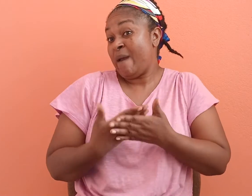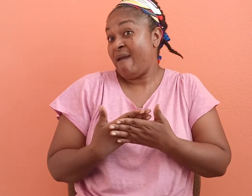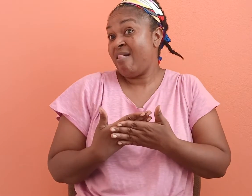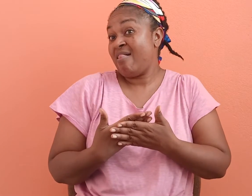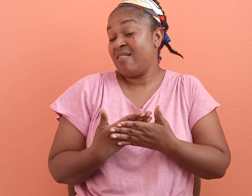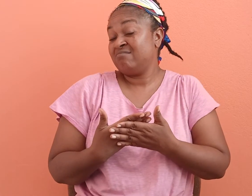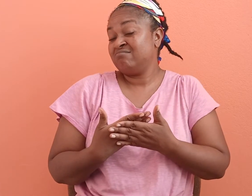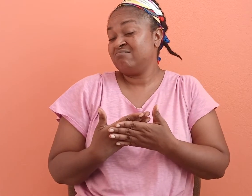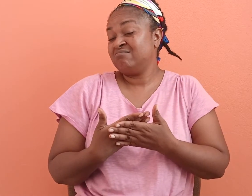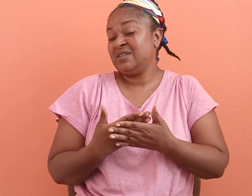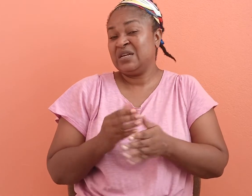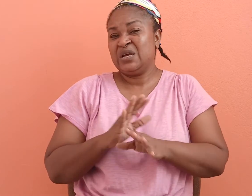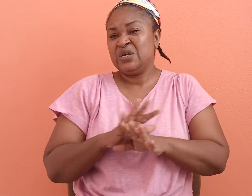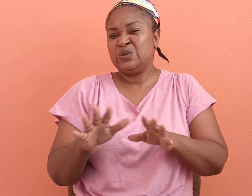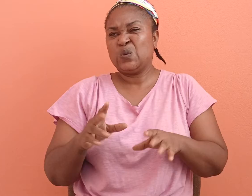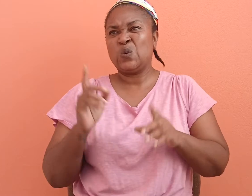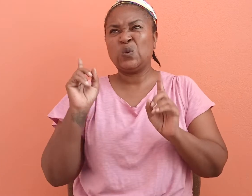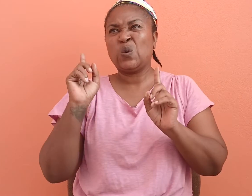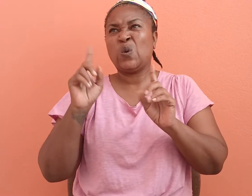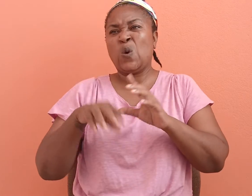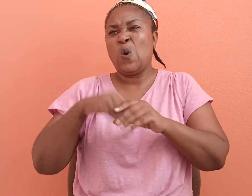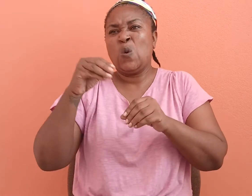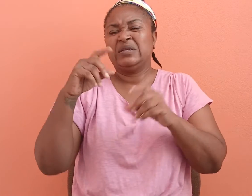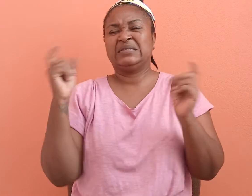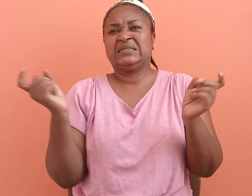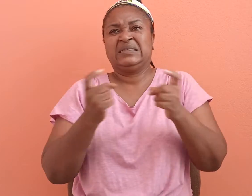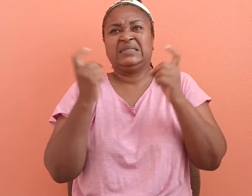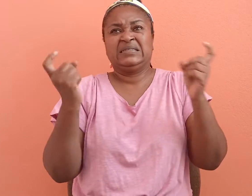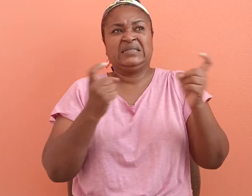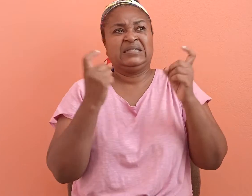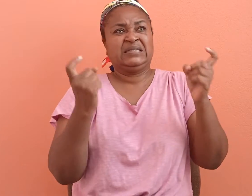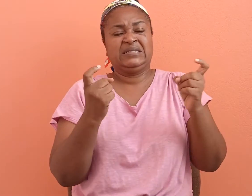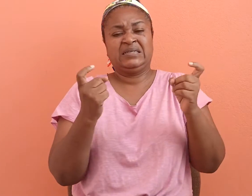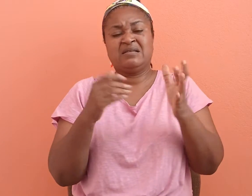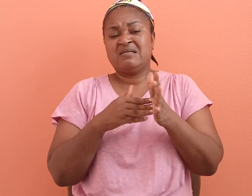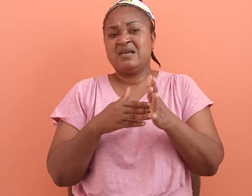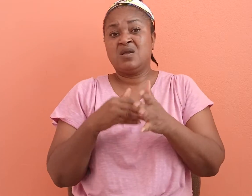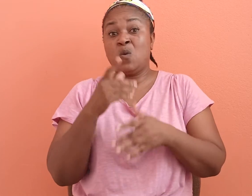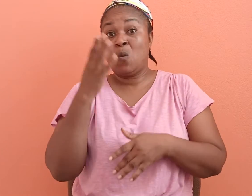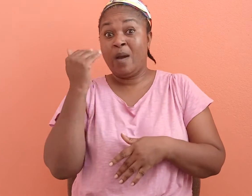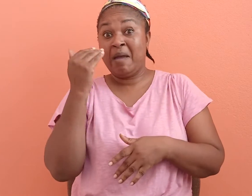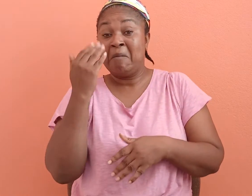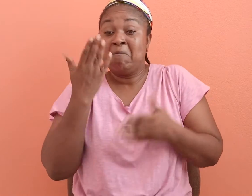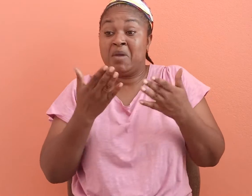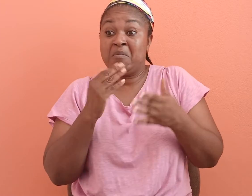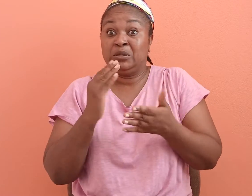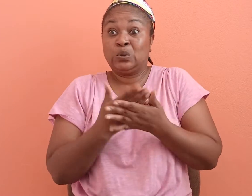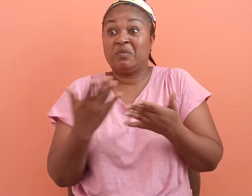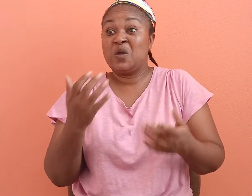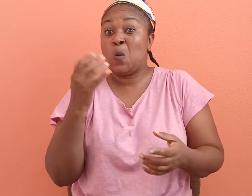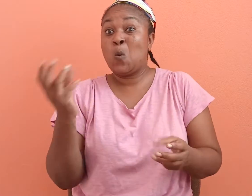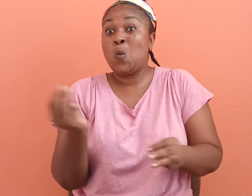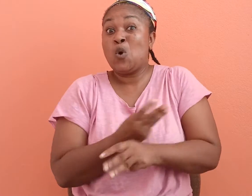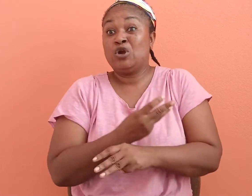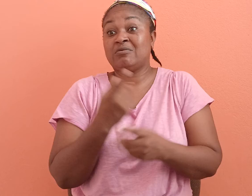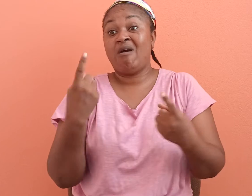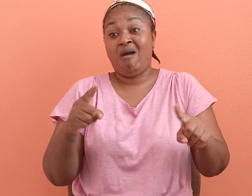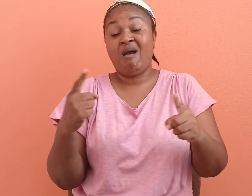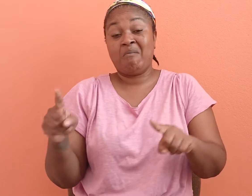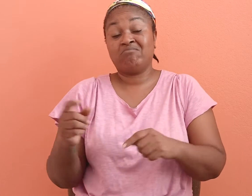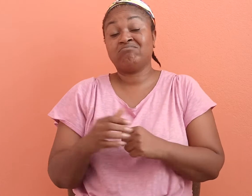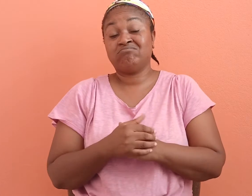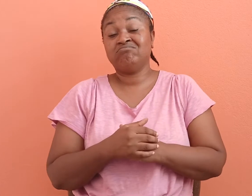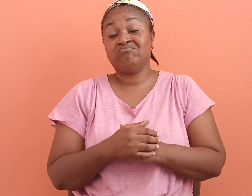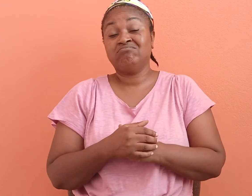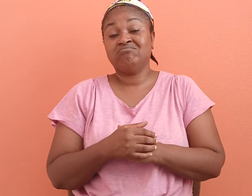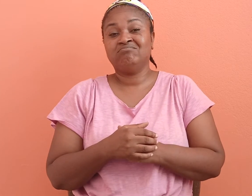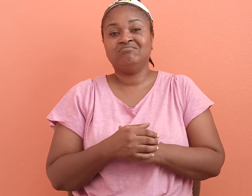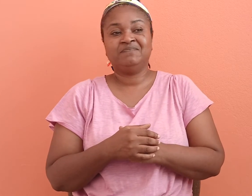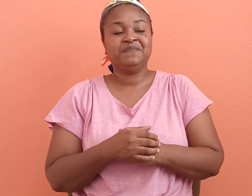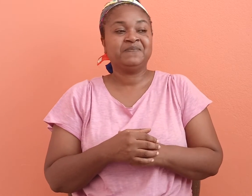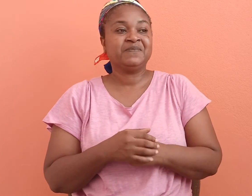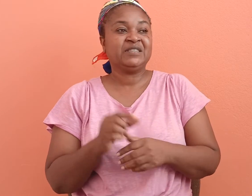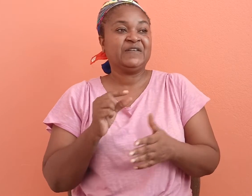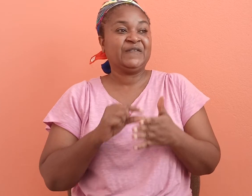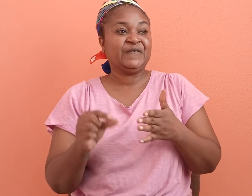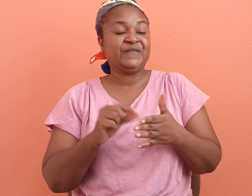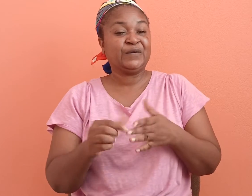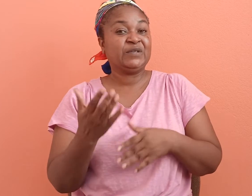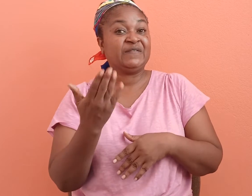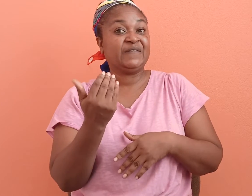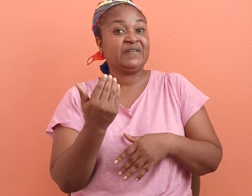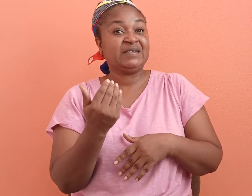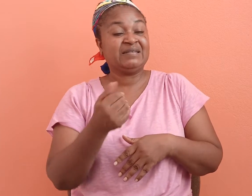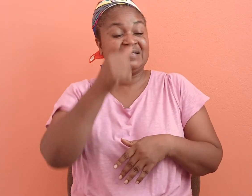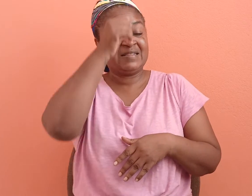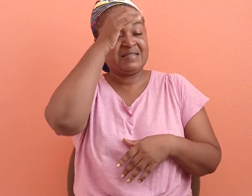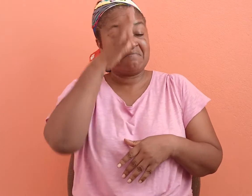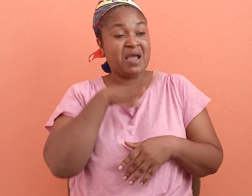Don’t sin anymore in case something worse happens to you.” 15 The man went